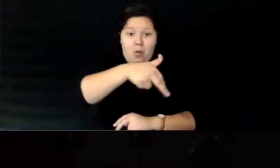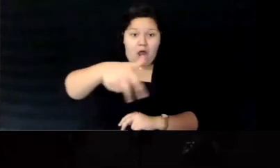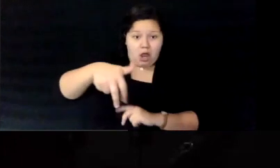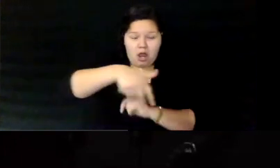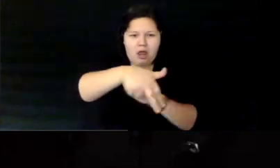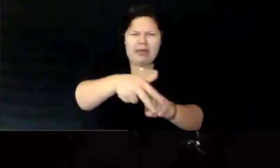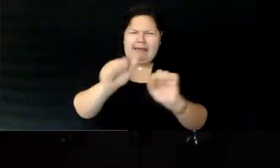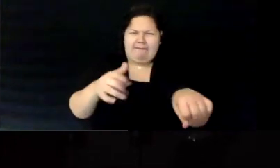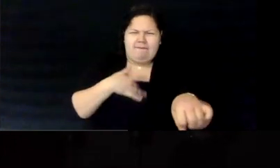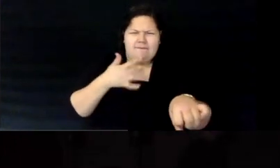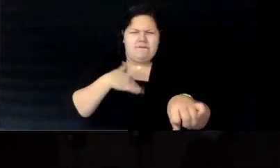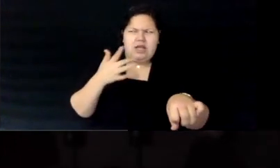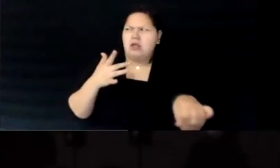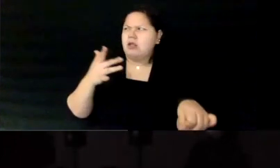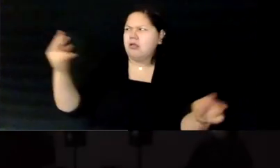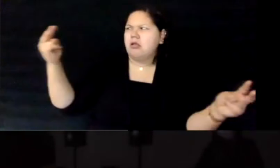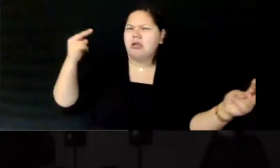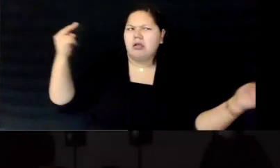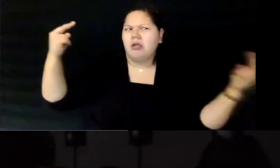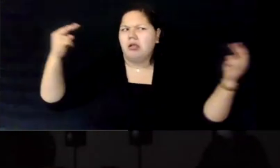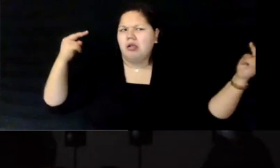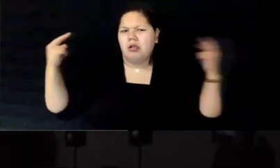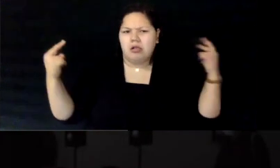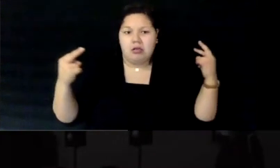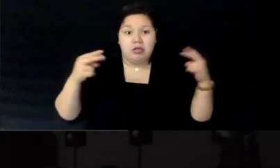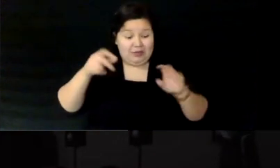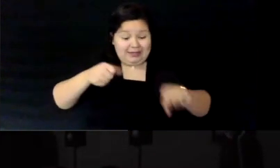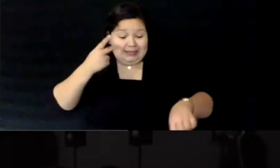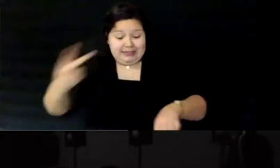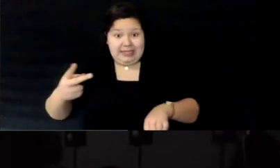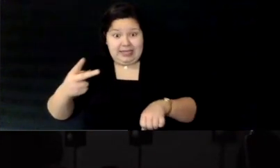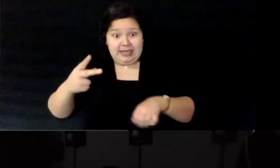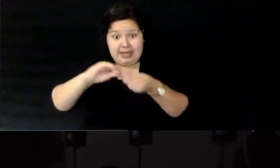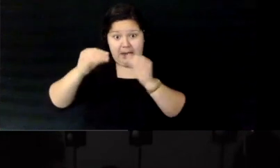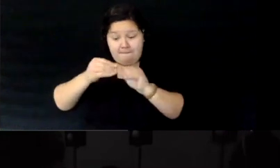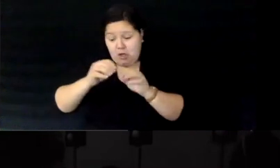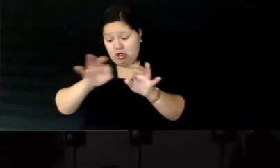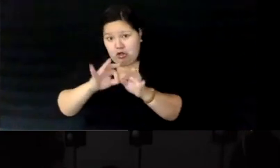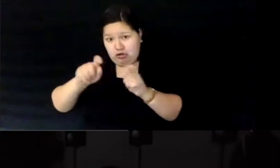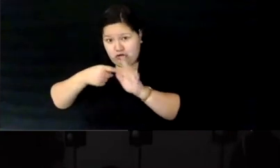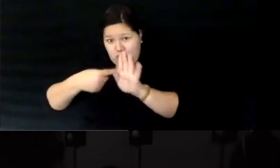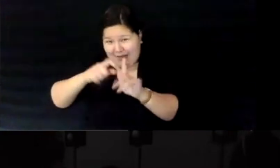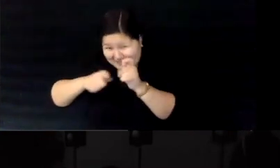being surveilled. So your coordinates are being shown in the space, and then you see this pulsing